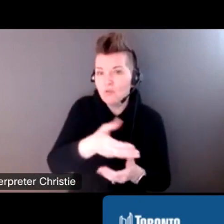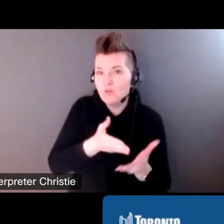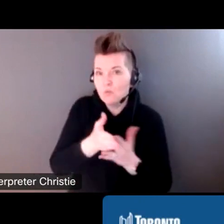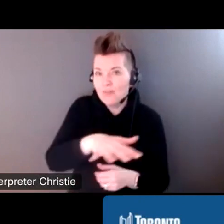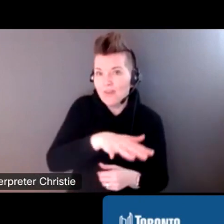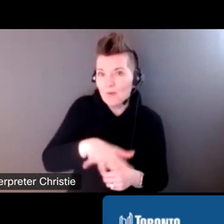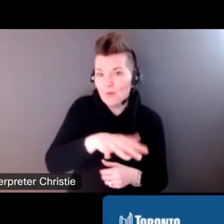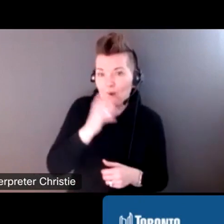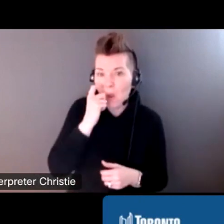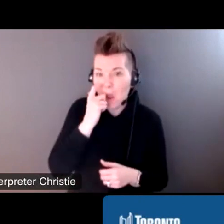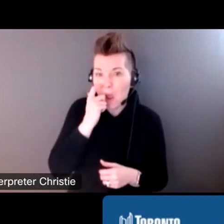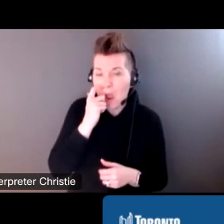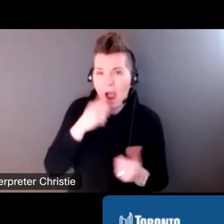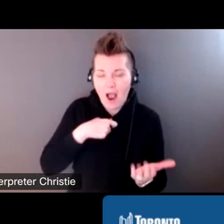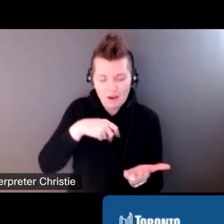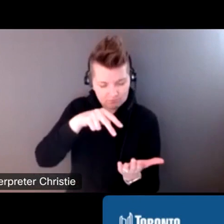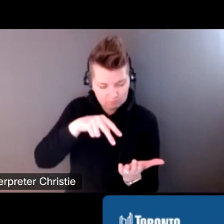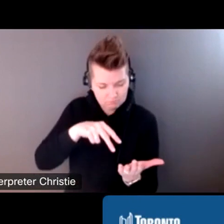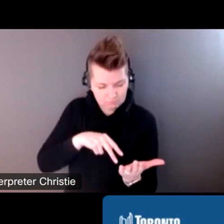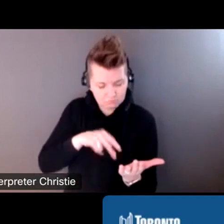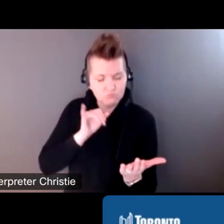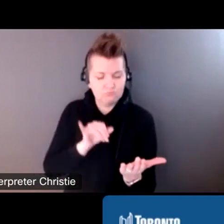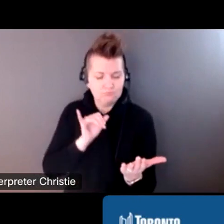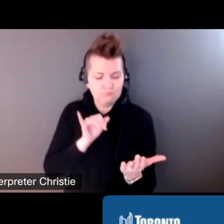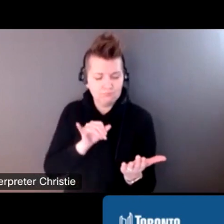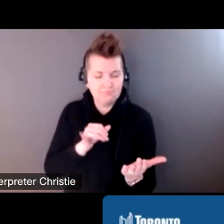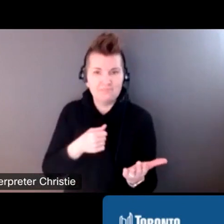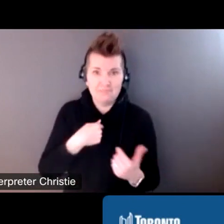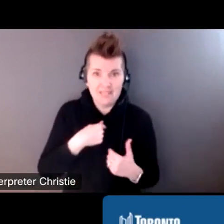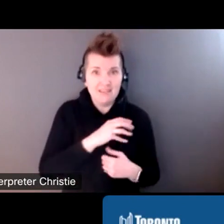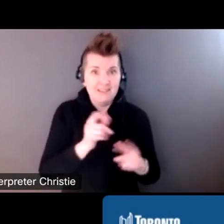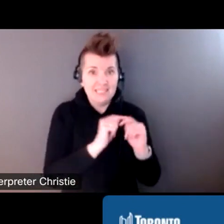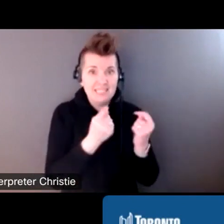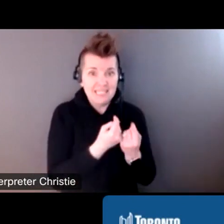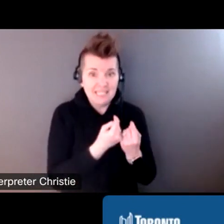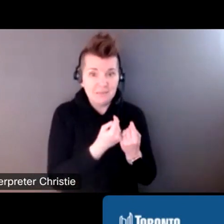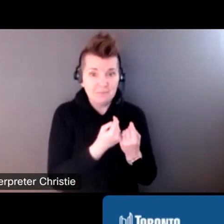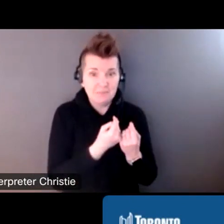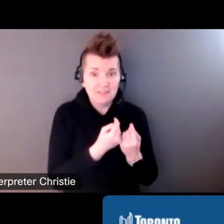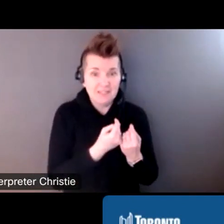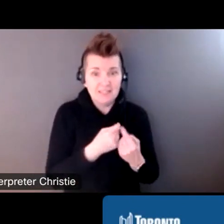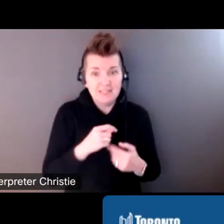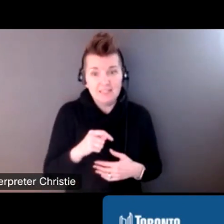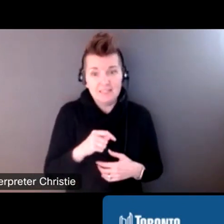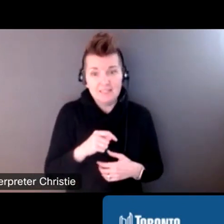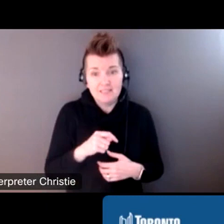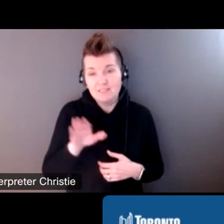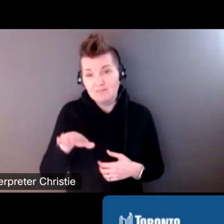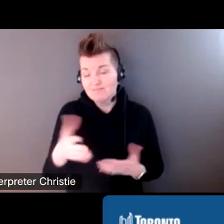And really the direction angle that myself and the team took was to try to see if there's just another alternative.